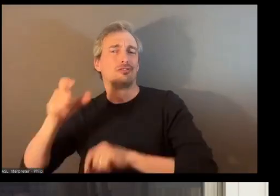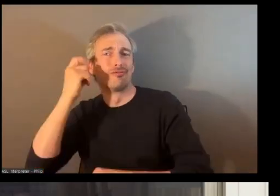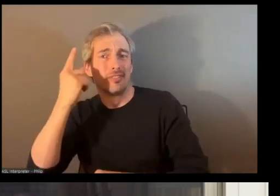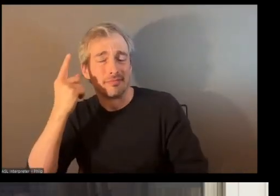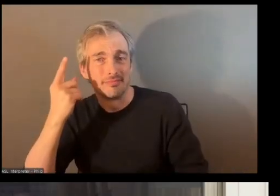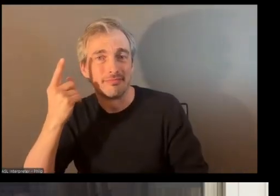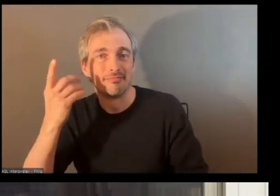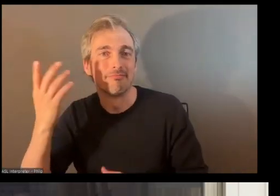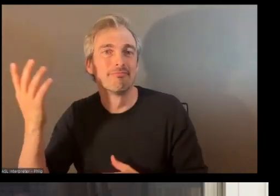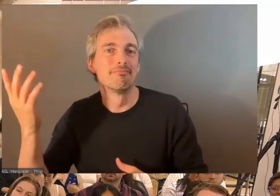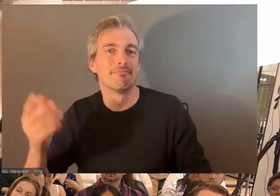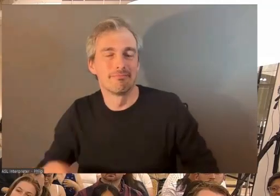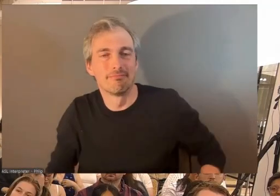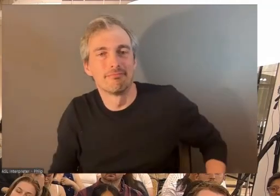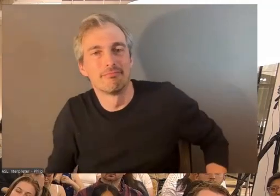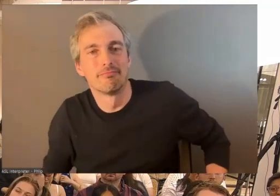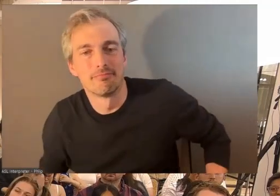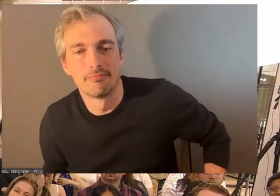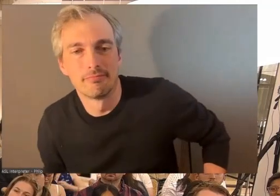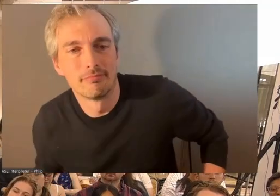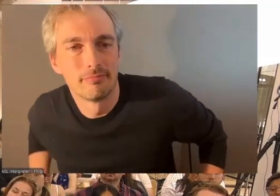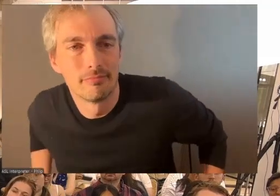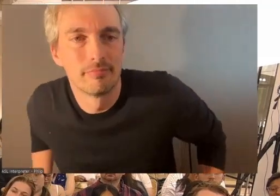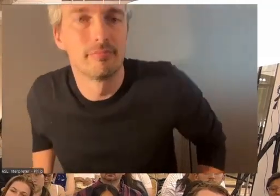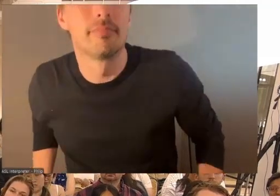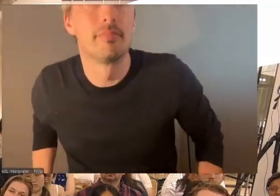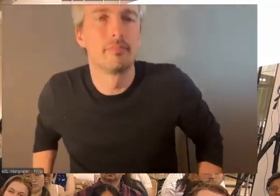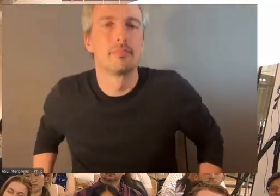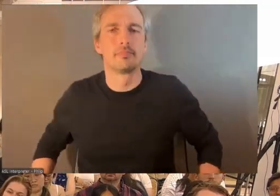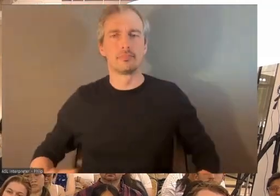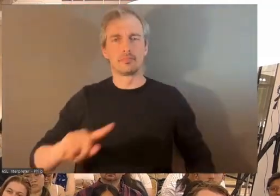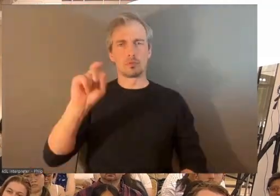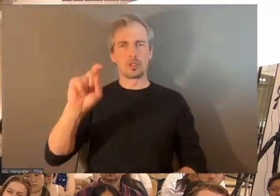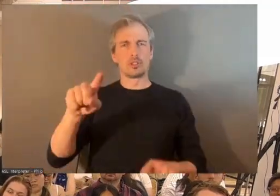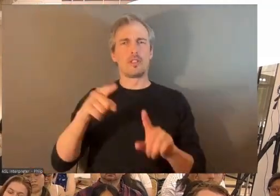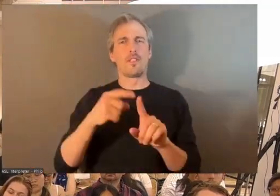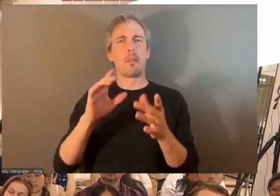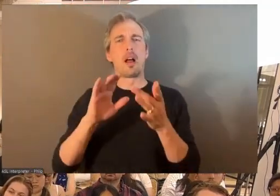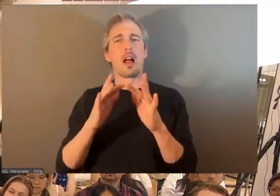One from online. Are there recent studies that looked at what spoken English is